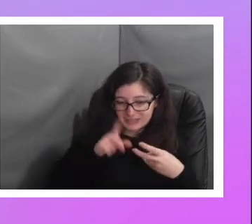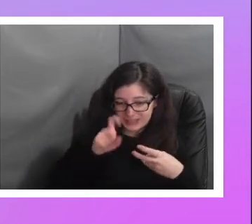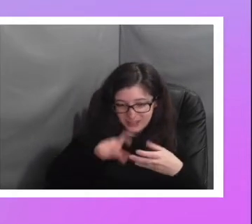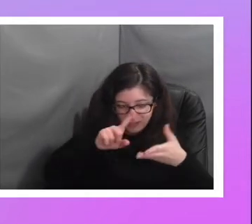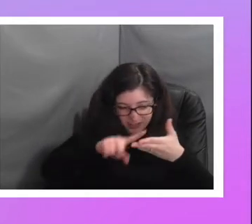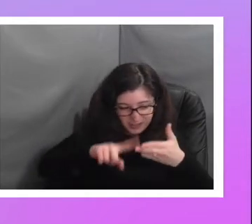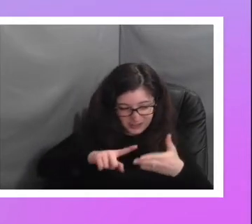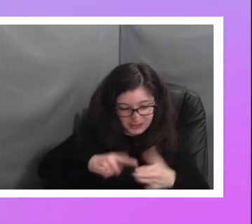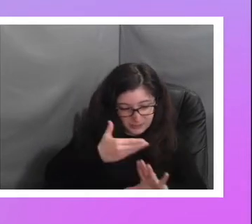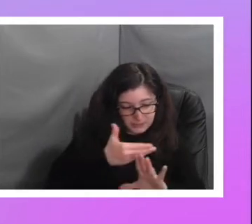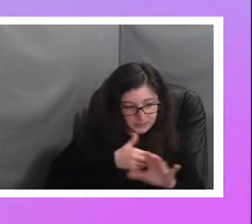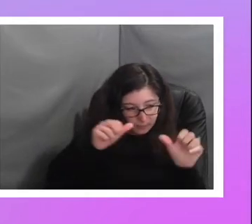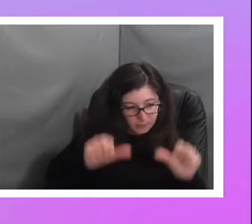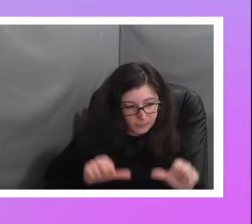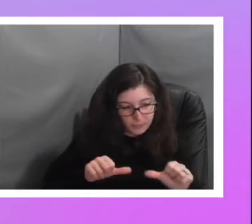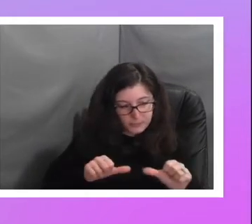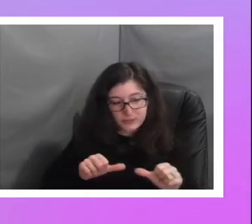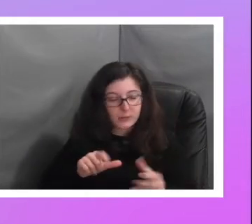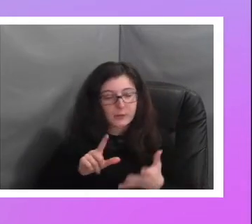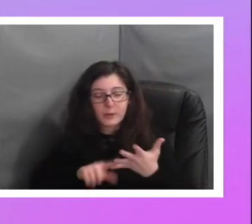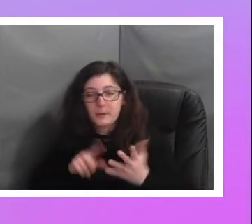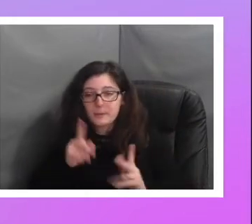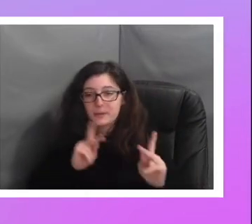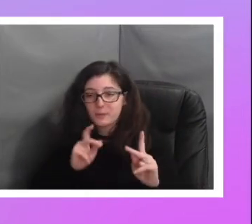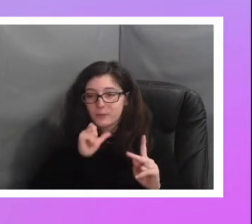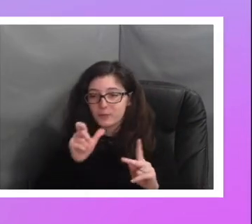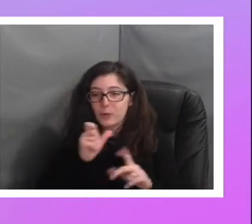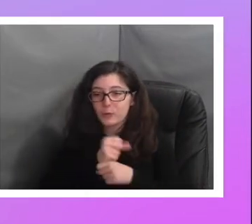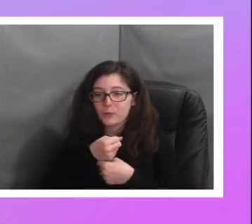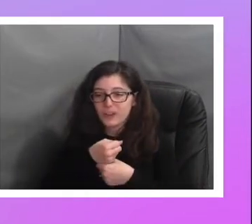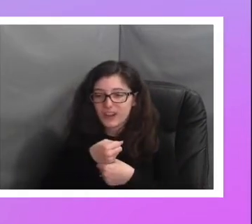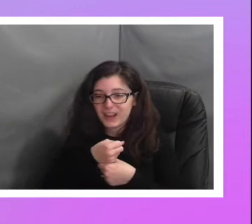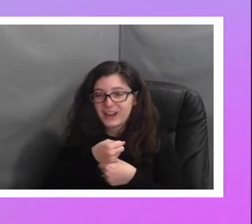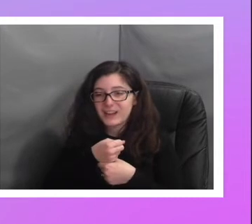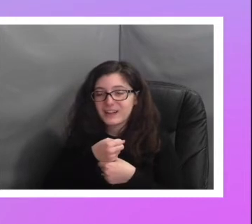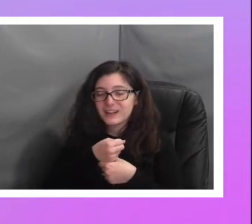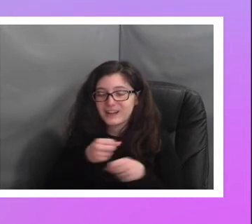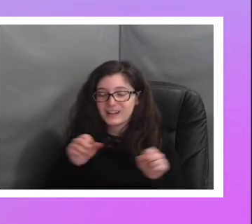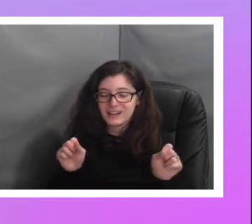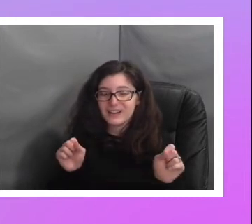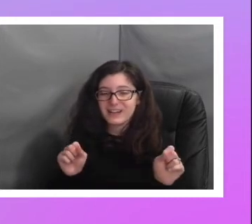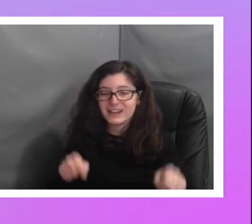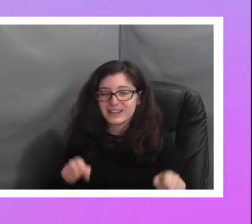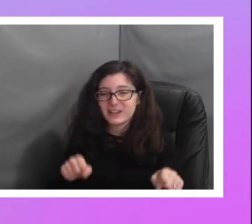for people who don't create accessible content? And if it does, if it has all those things,